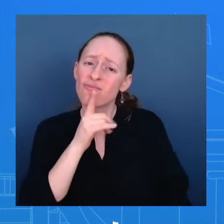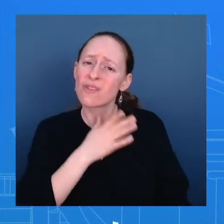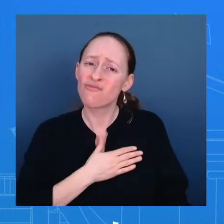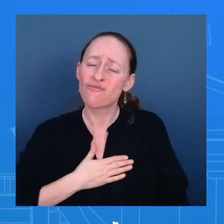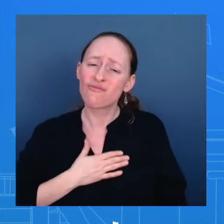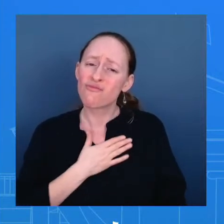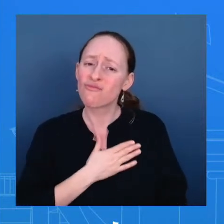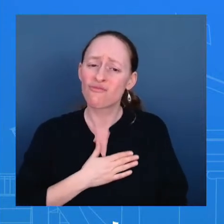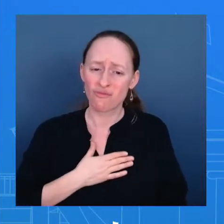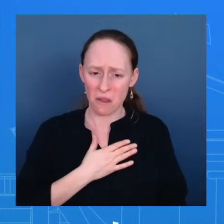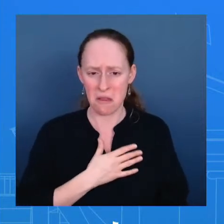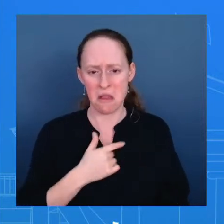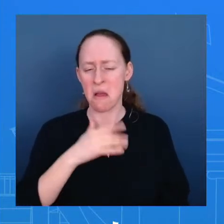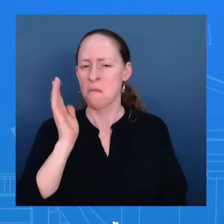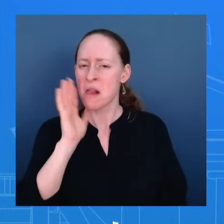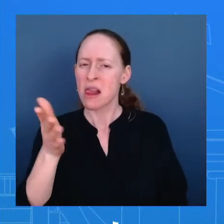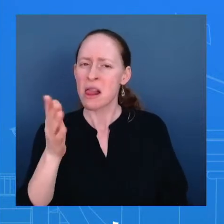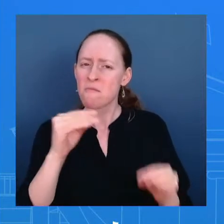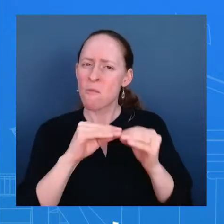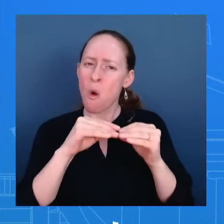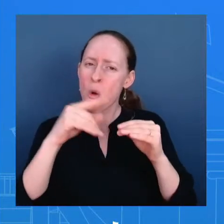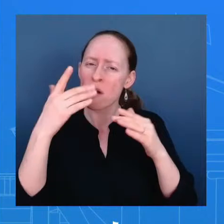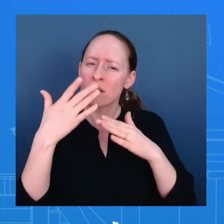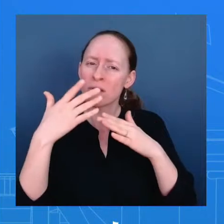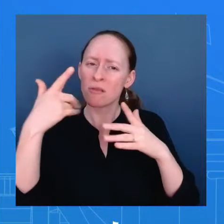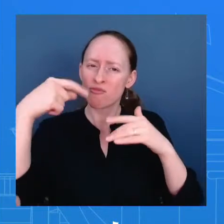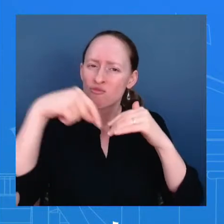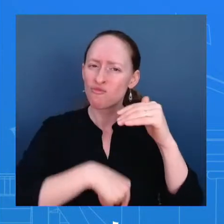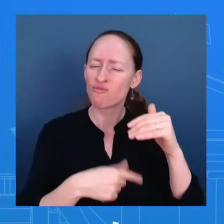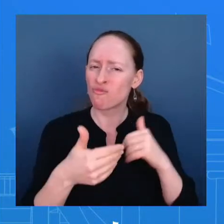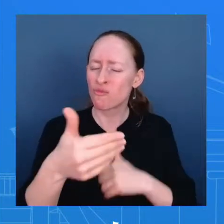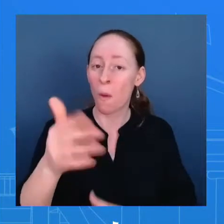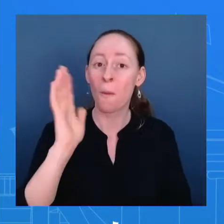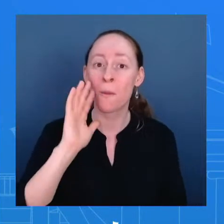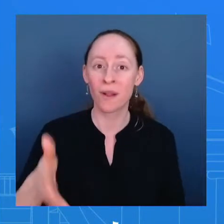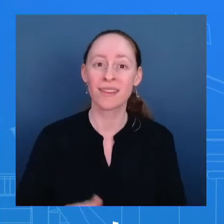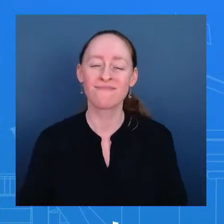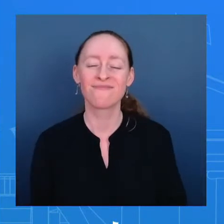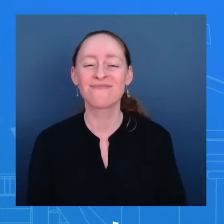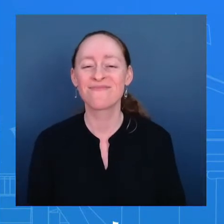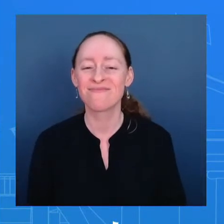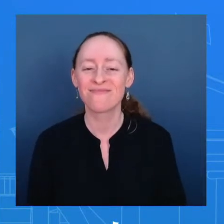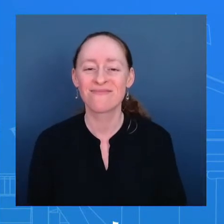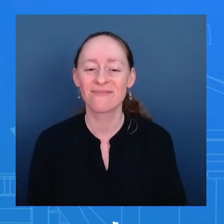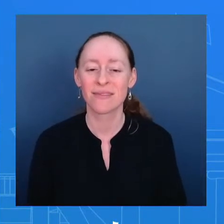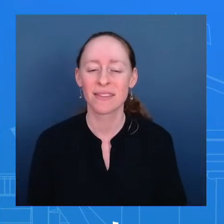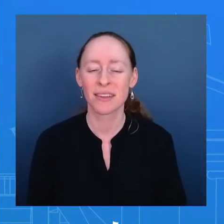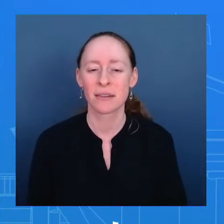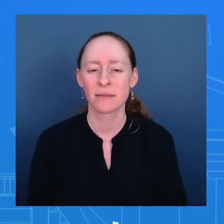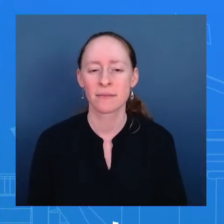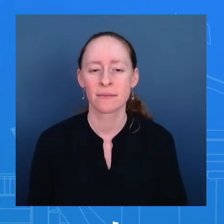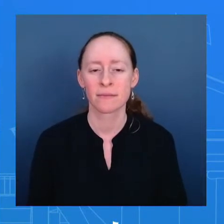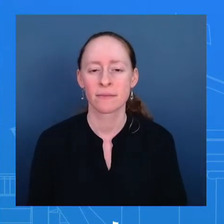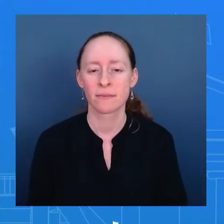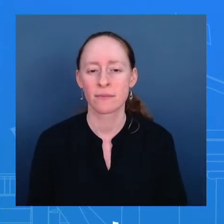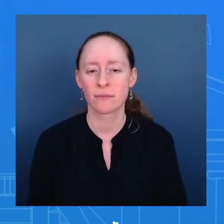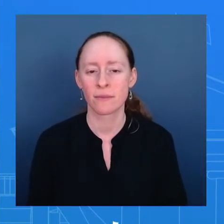Ms. Jean-Pierre: Go ahead, Jeff. The Press: Mr. Mayor, I just wanted to circle back to the meeting today in the Oval Office. The people who were there with President Biden